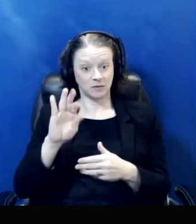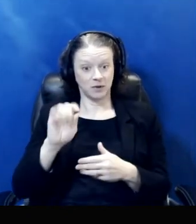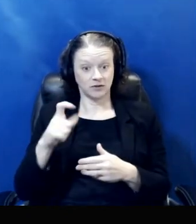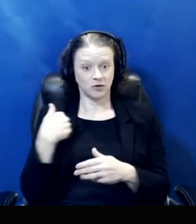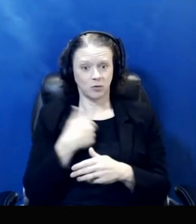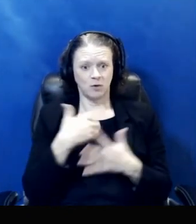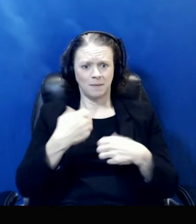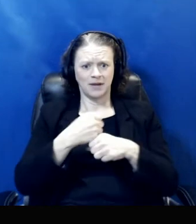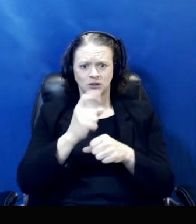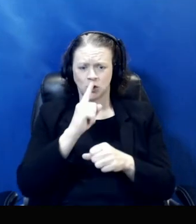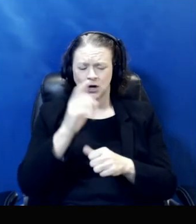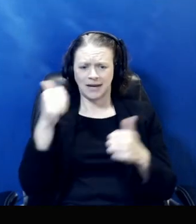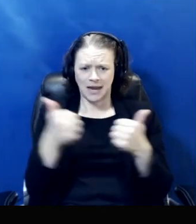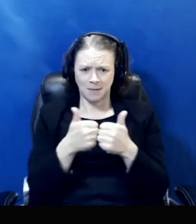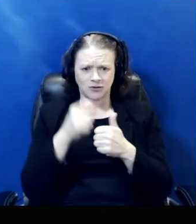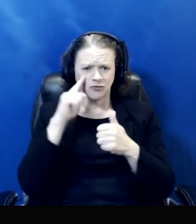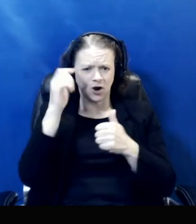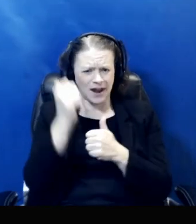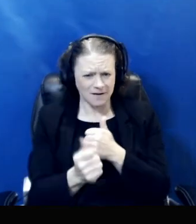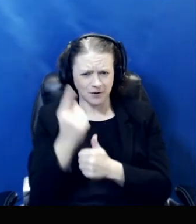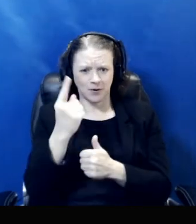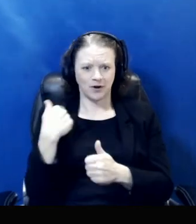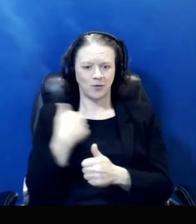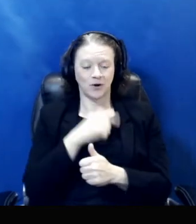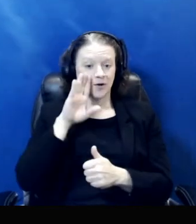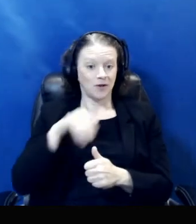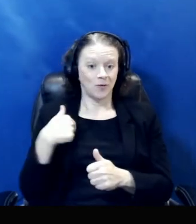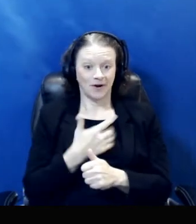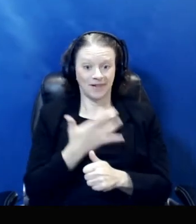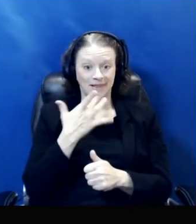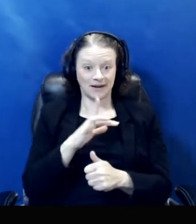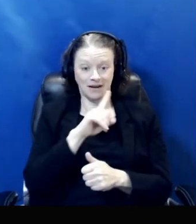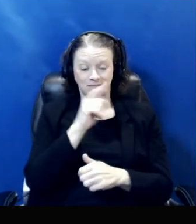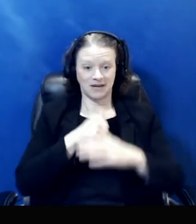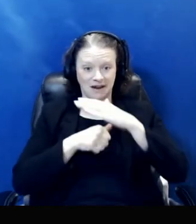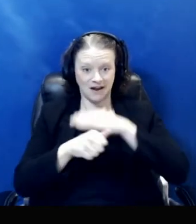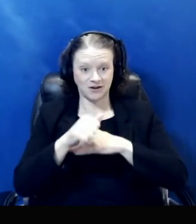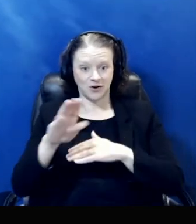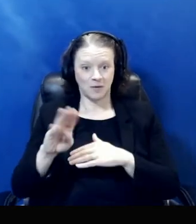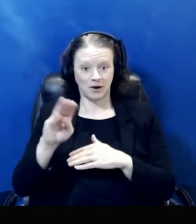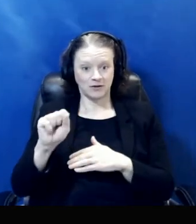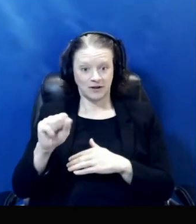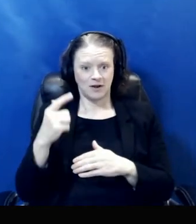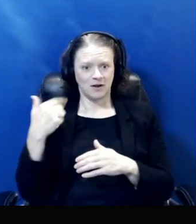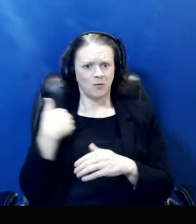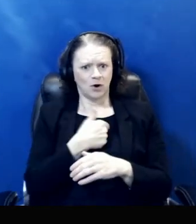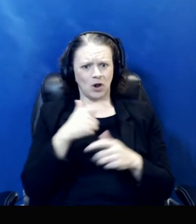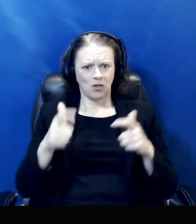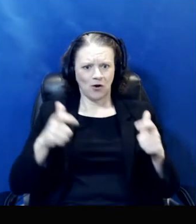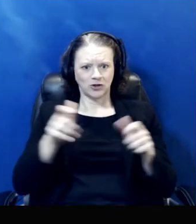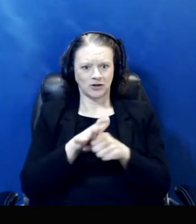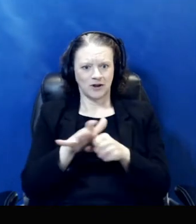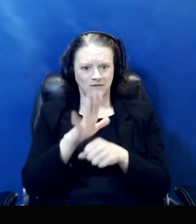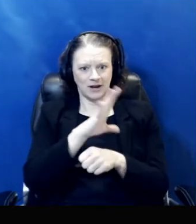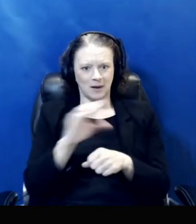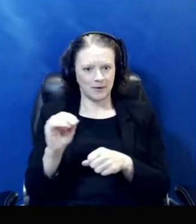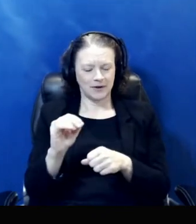and we know that we're lucky, being part of Microsoft, to be a large enough company to have resources to really help people. I mean,